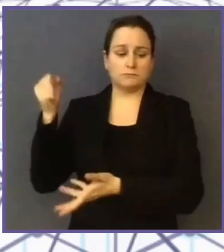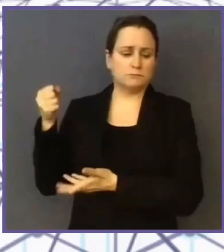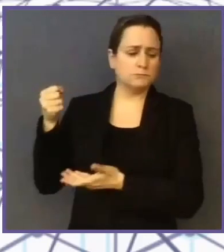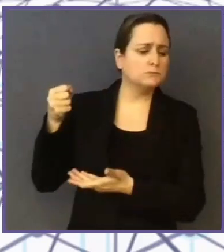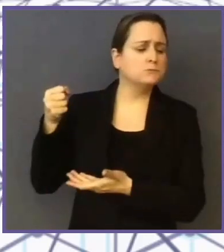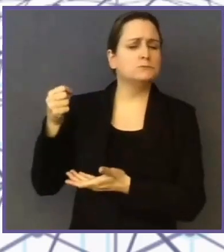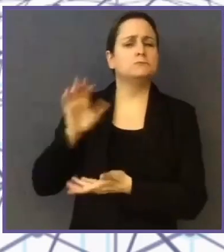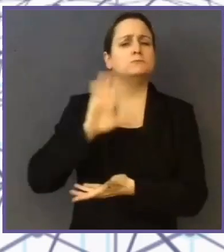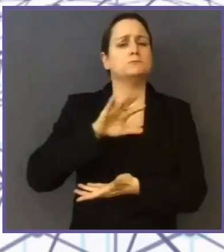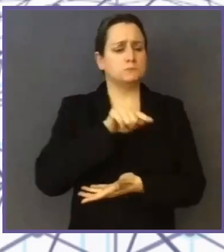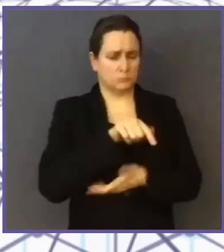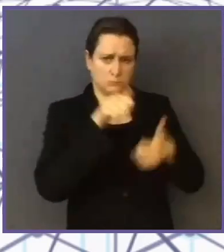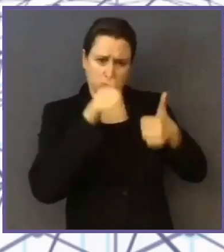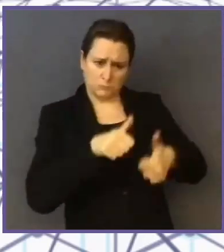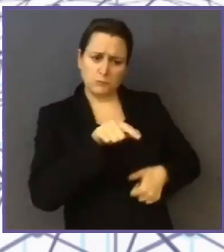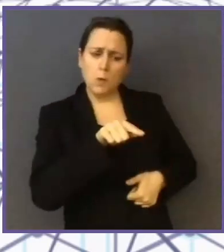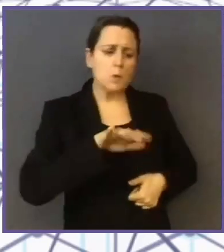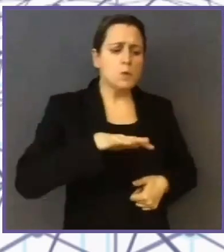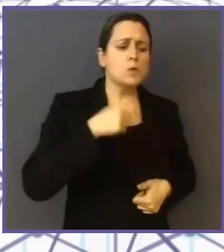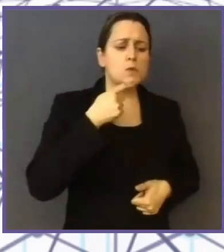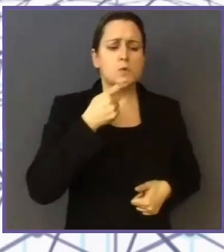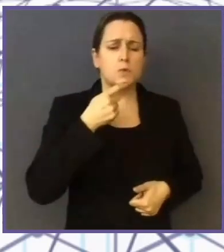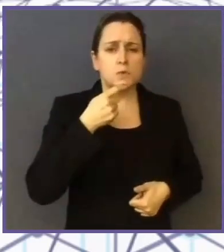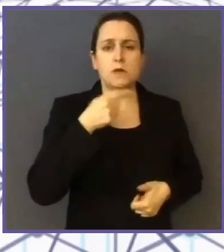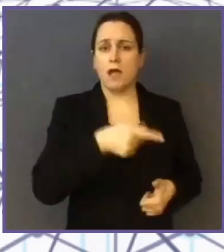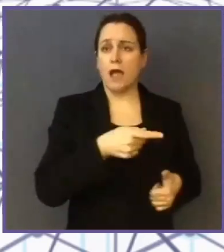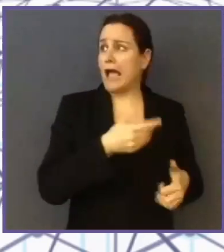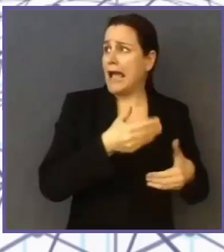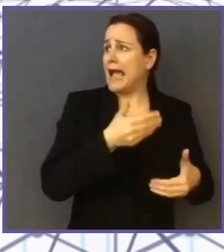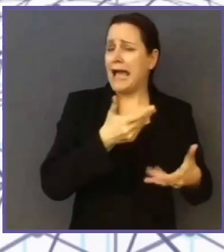the right places and to state on this one.